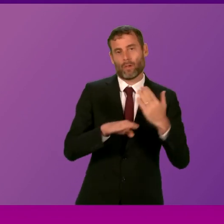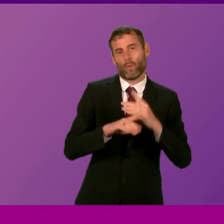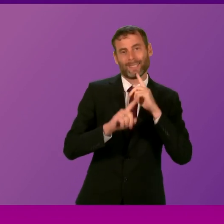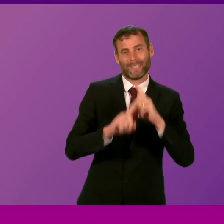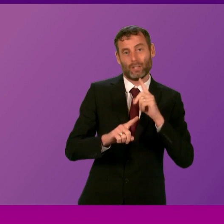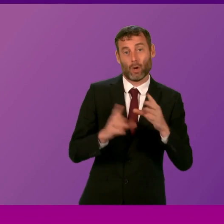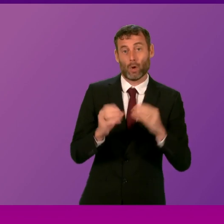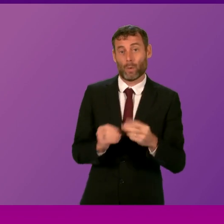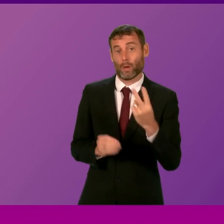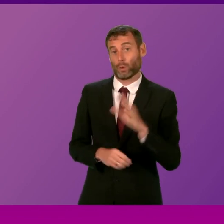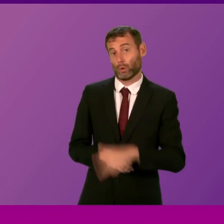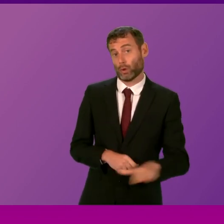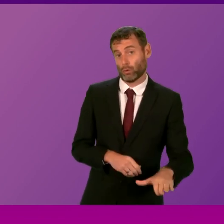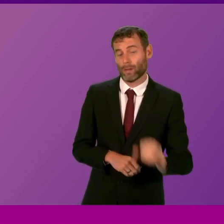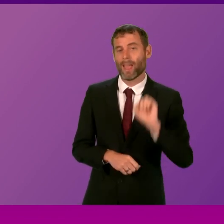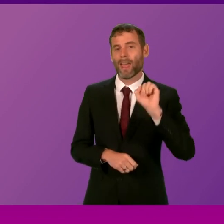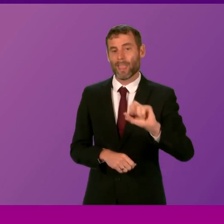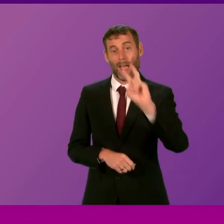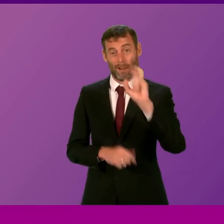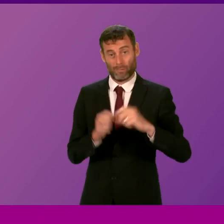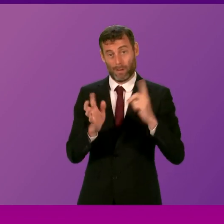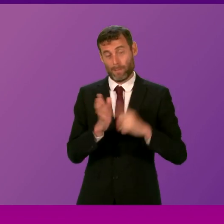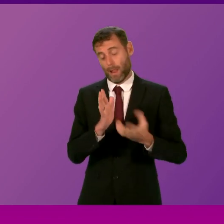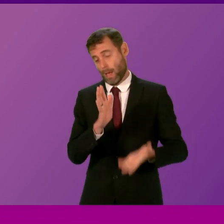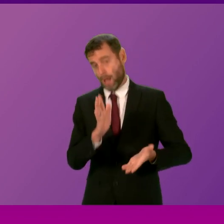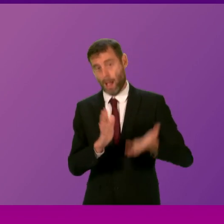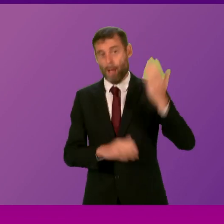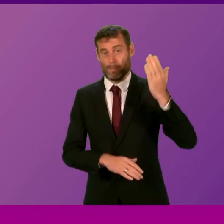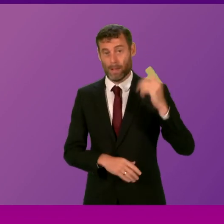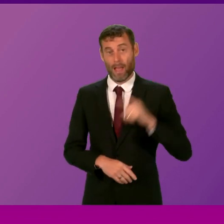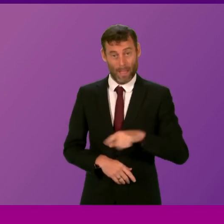kids. Their energy bills have skyrocketed and they are still paying 50 per cent,